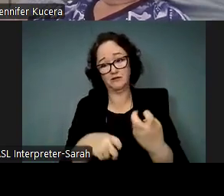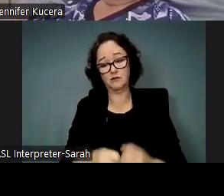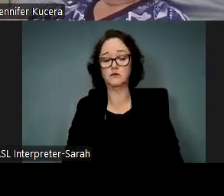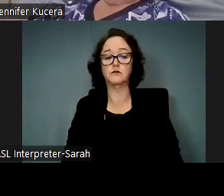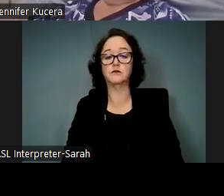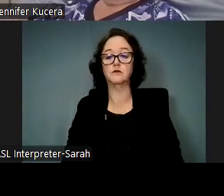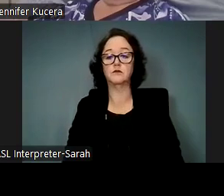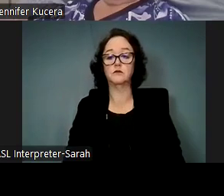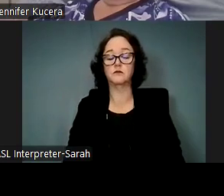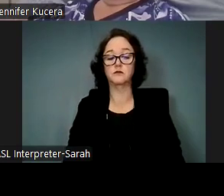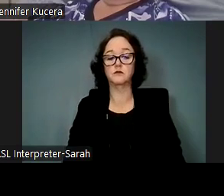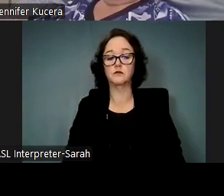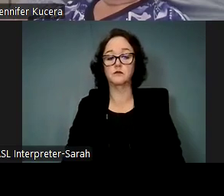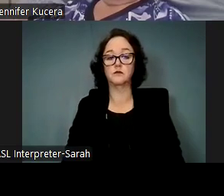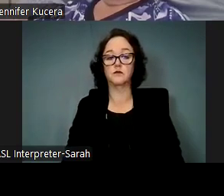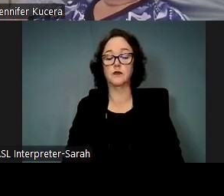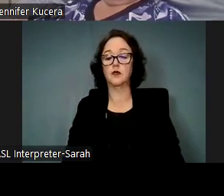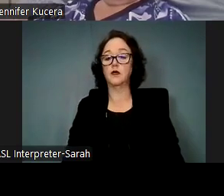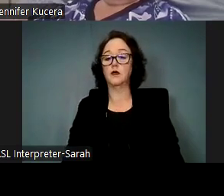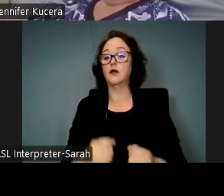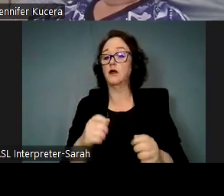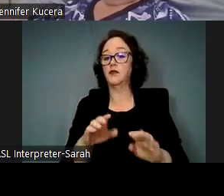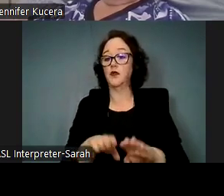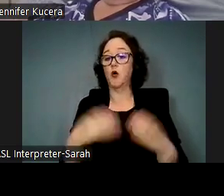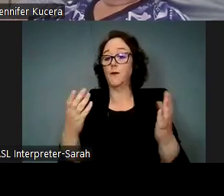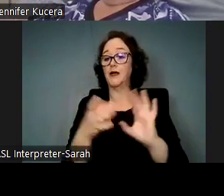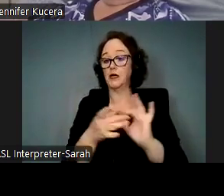when they do the open comment period, if you are not a member